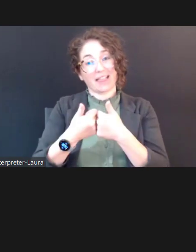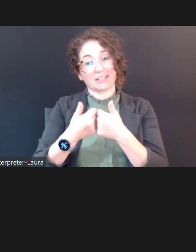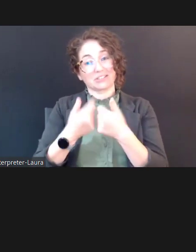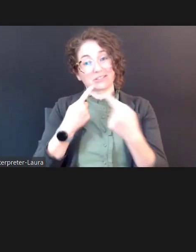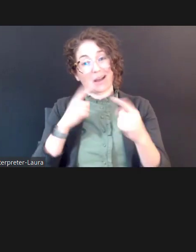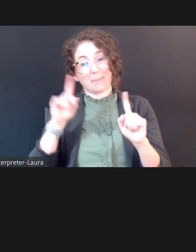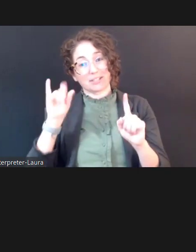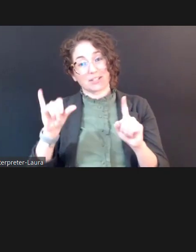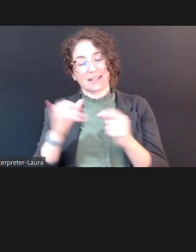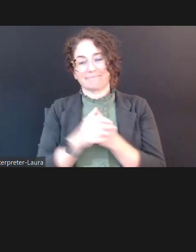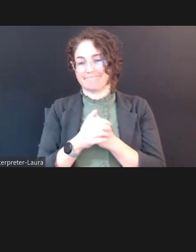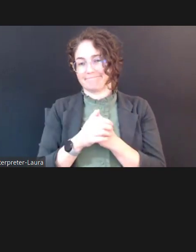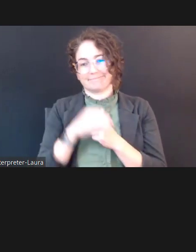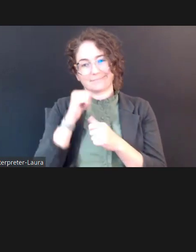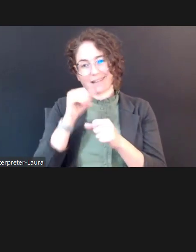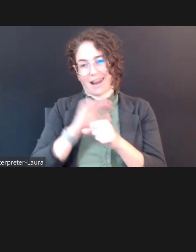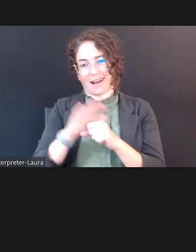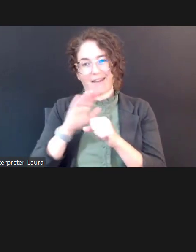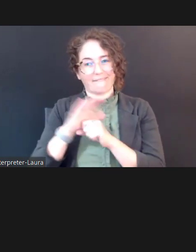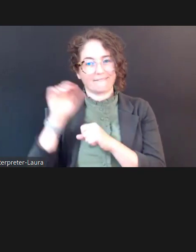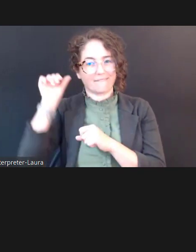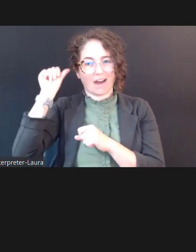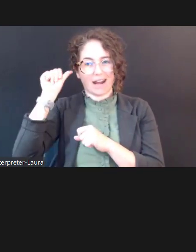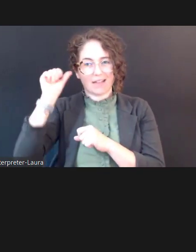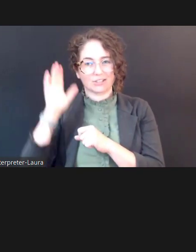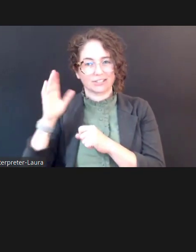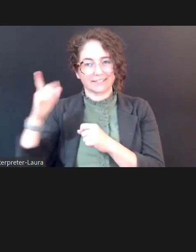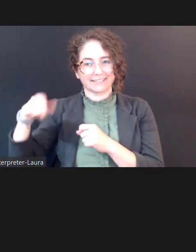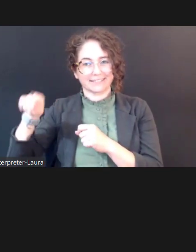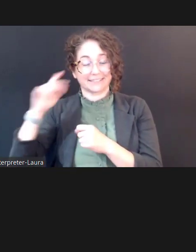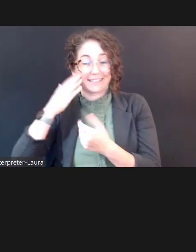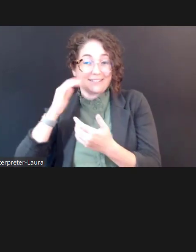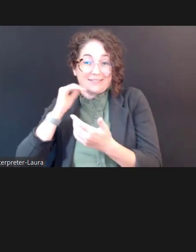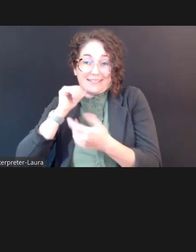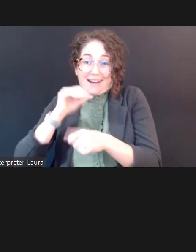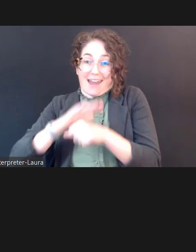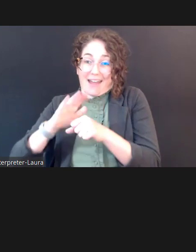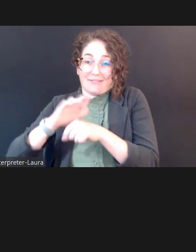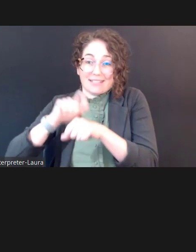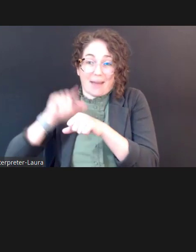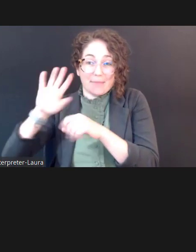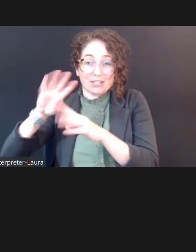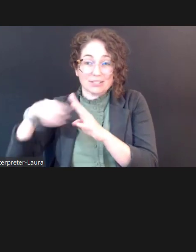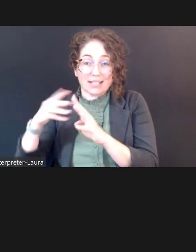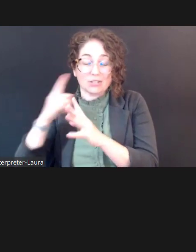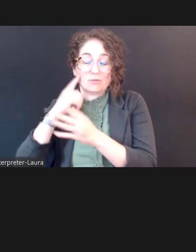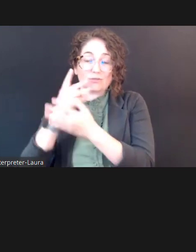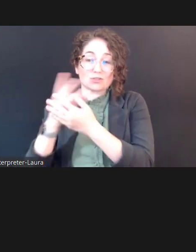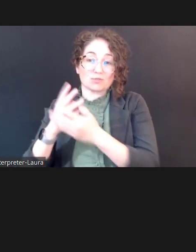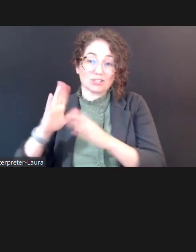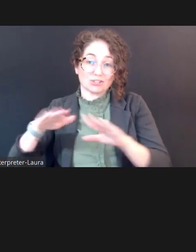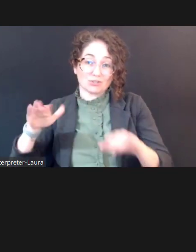There aren't that many audiologists and time in their schedules to screen children. Dr.